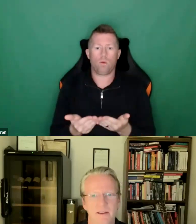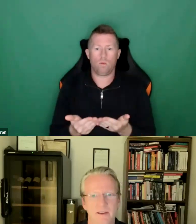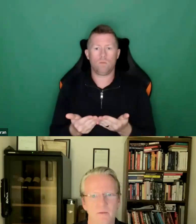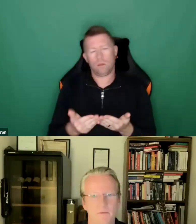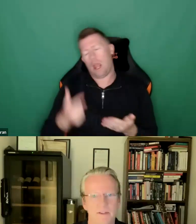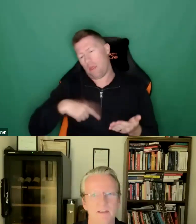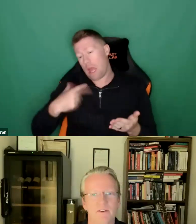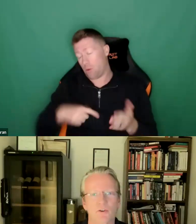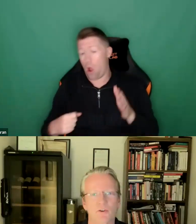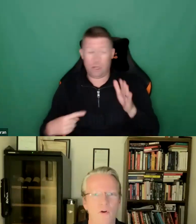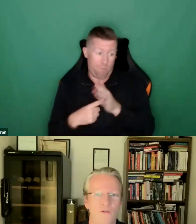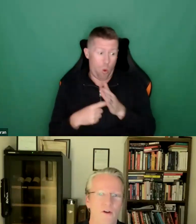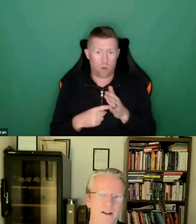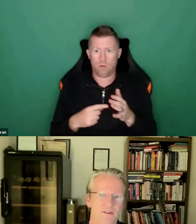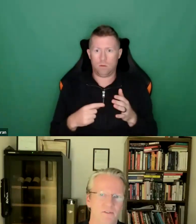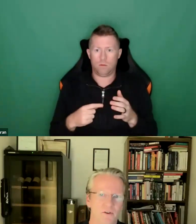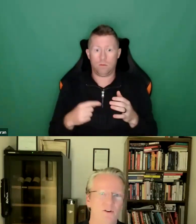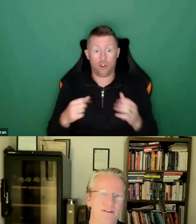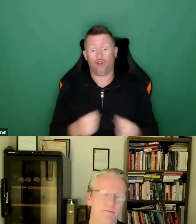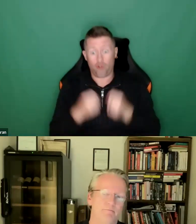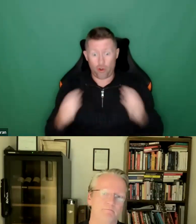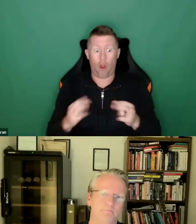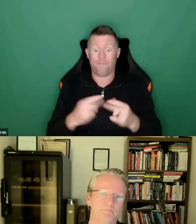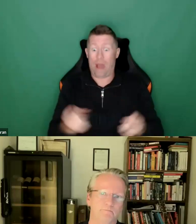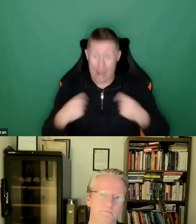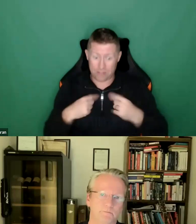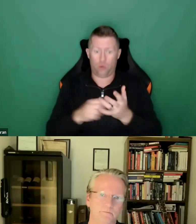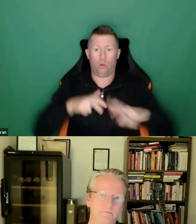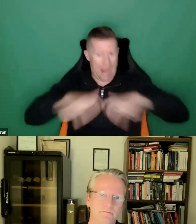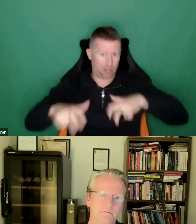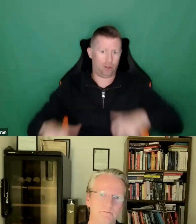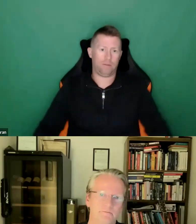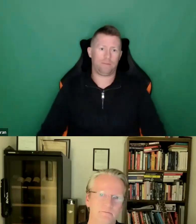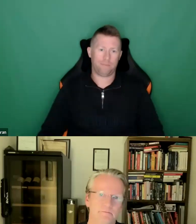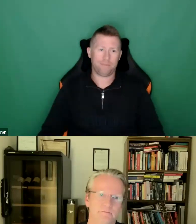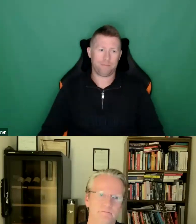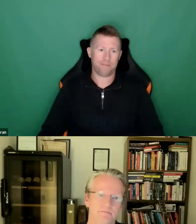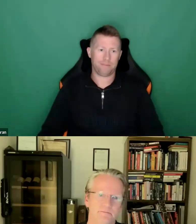as a nation that has an excellent health system and education system as well. Taking a lead in